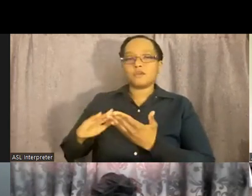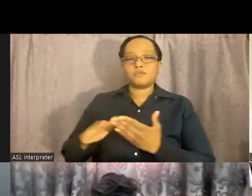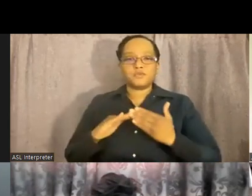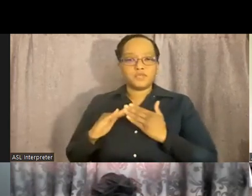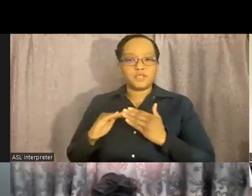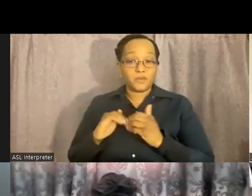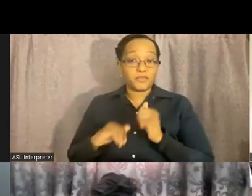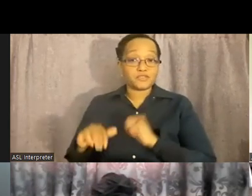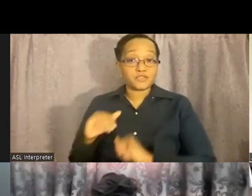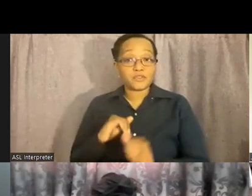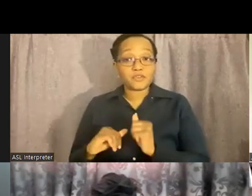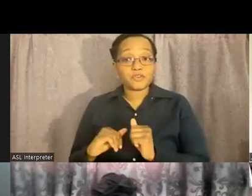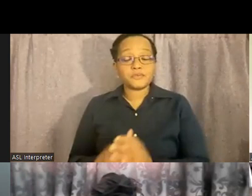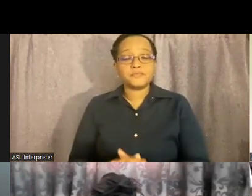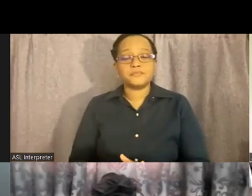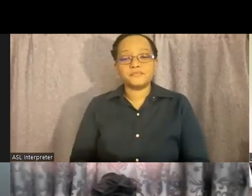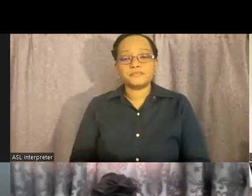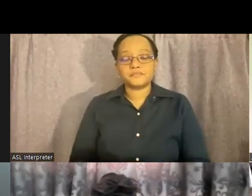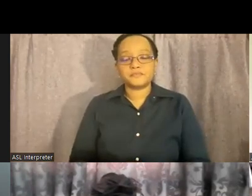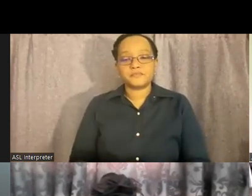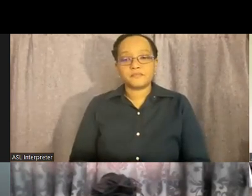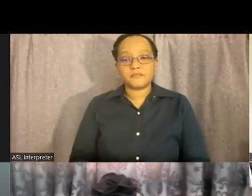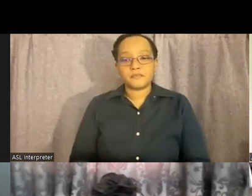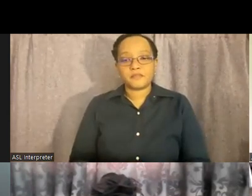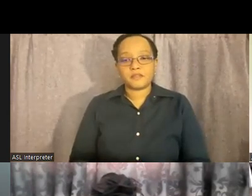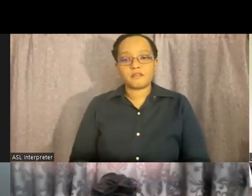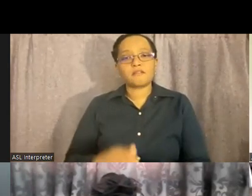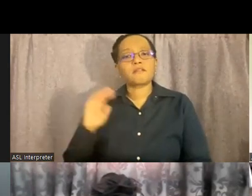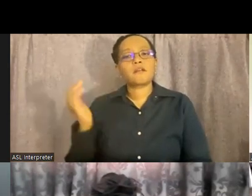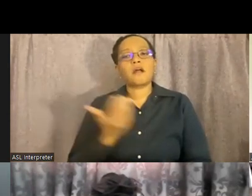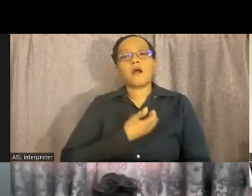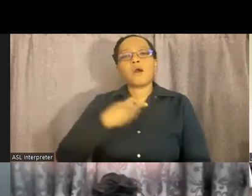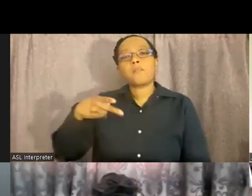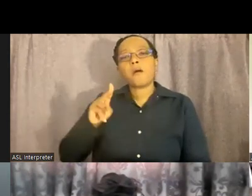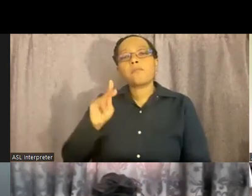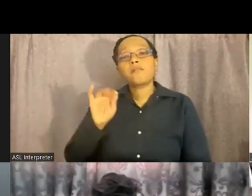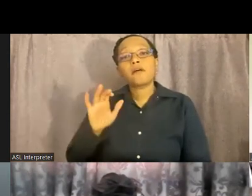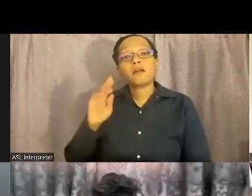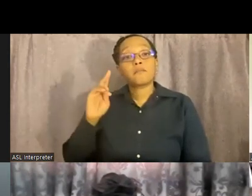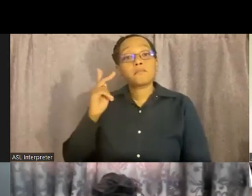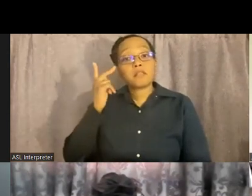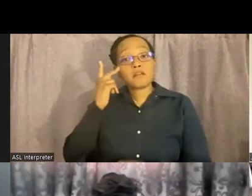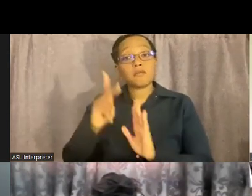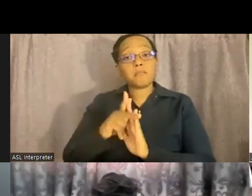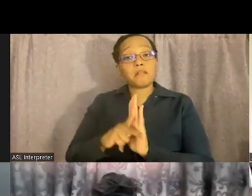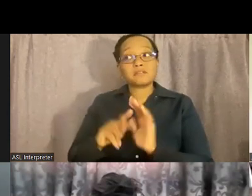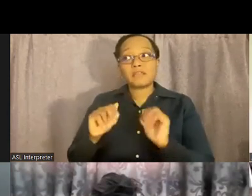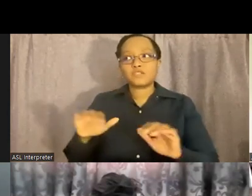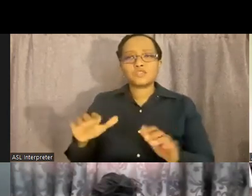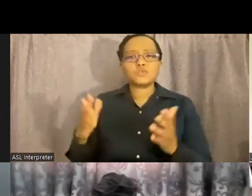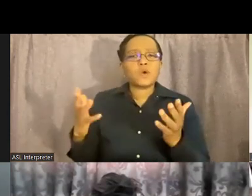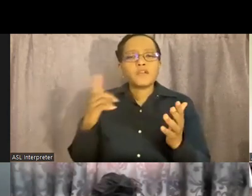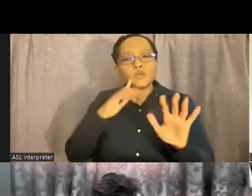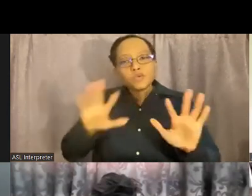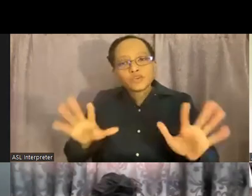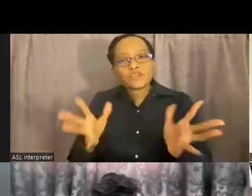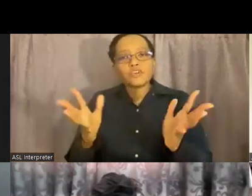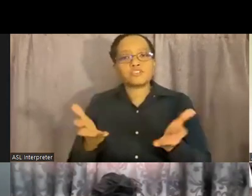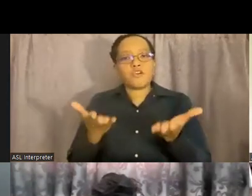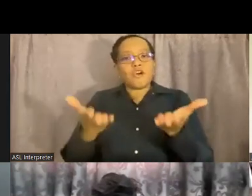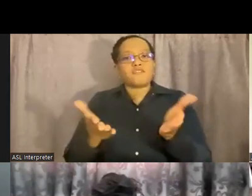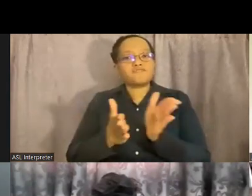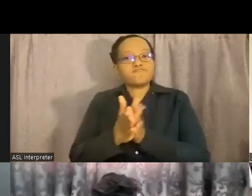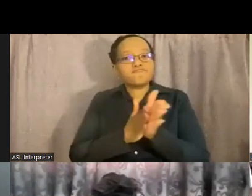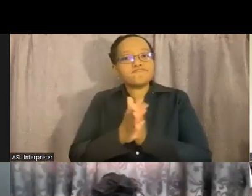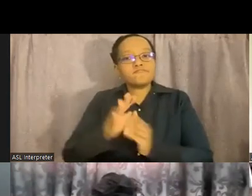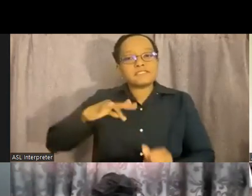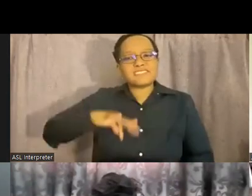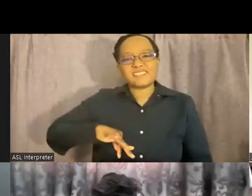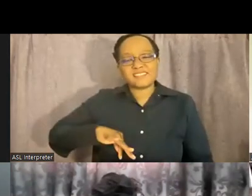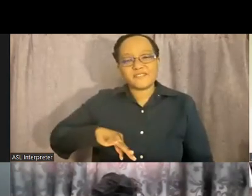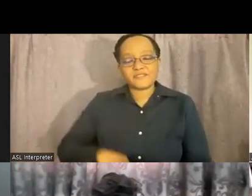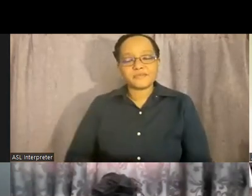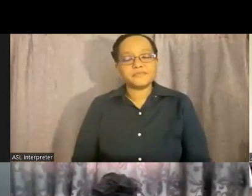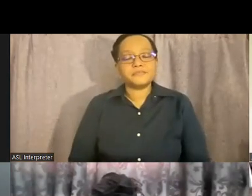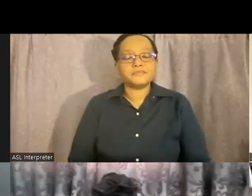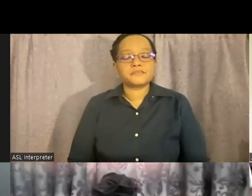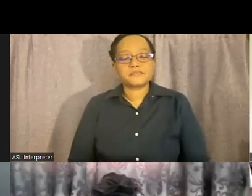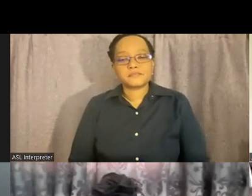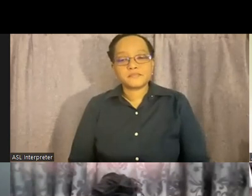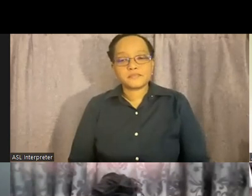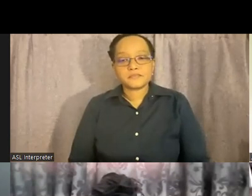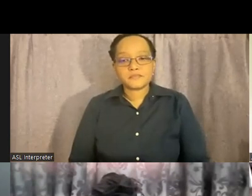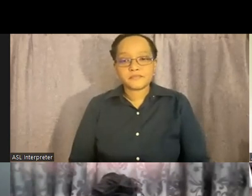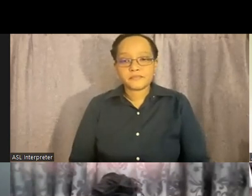And, what can our public policy do to encourage an offer incentives ? I also think that if